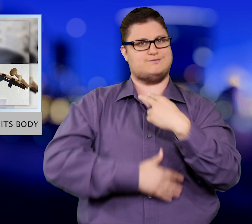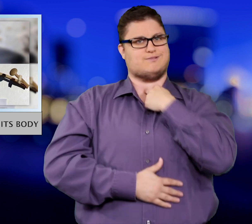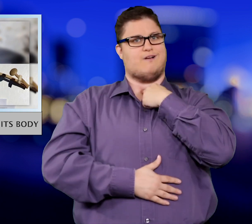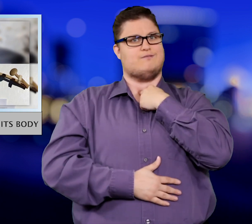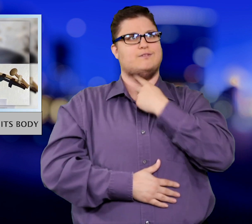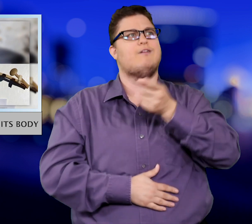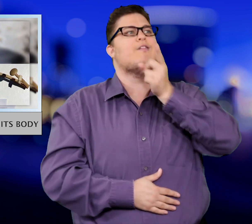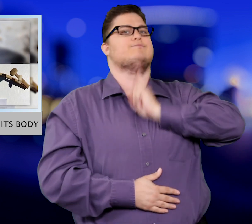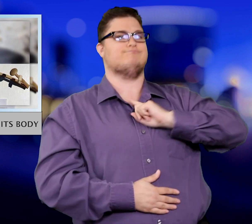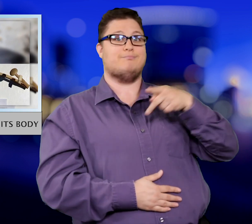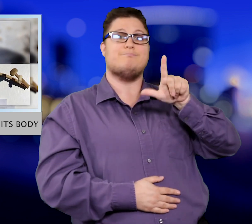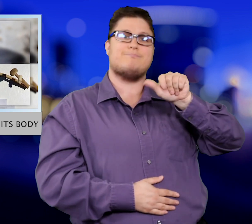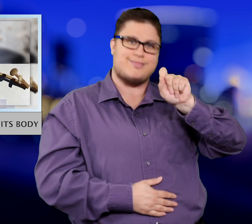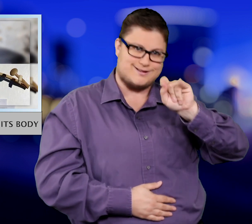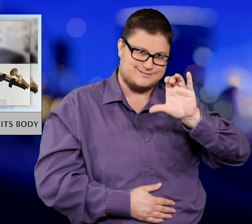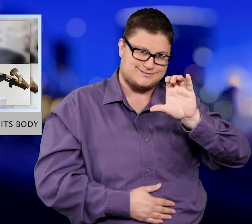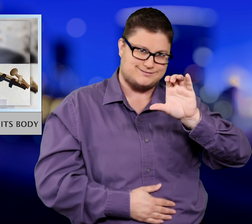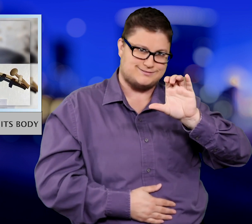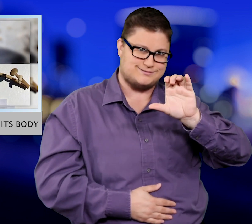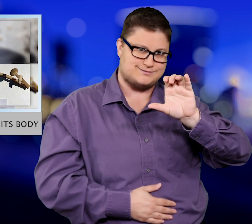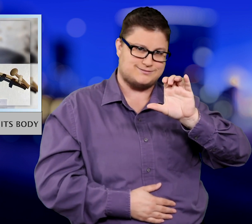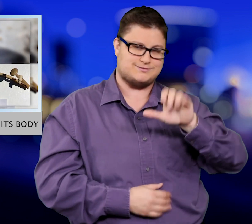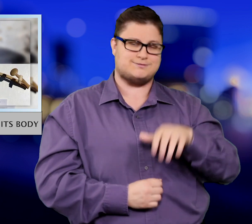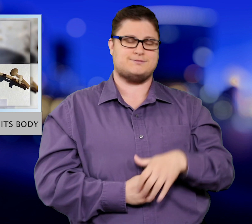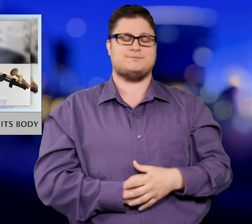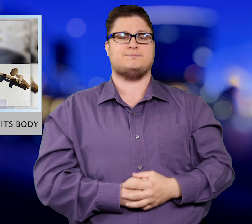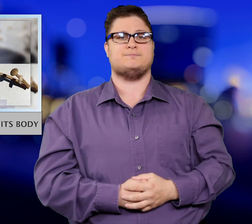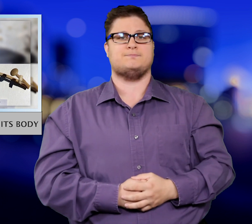region has ingested plastic.